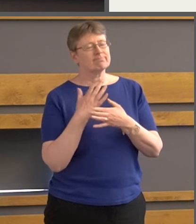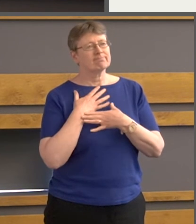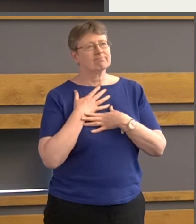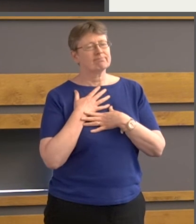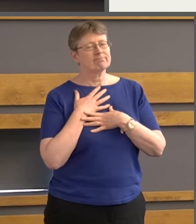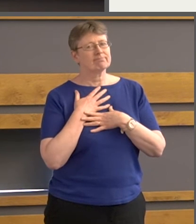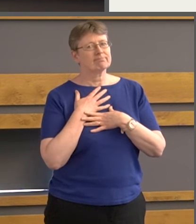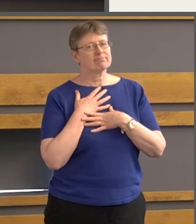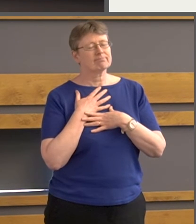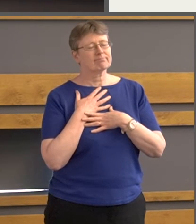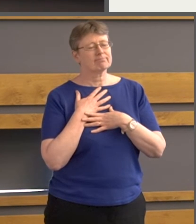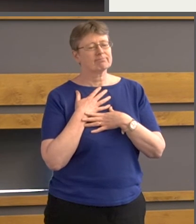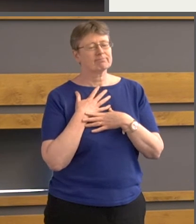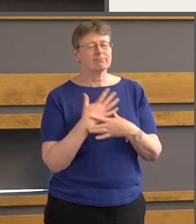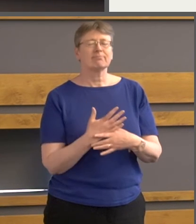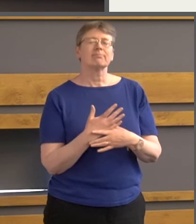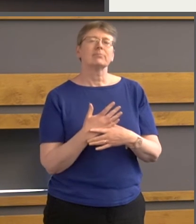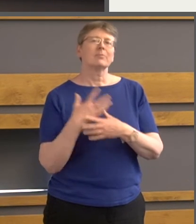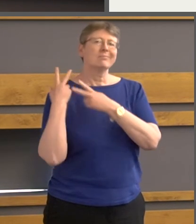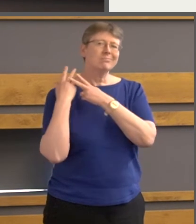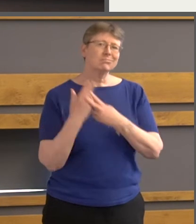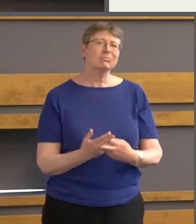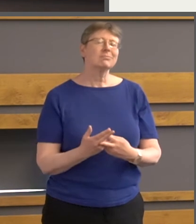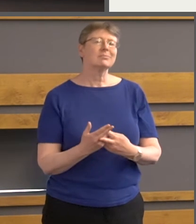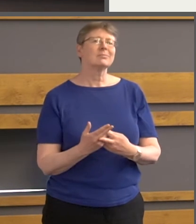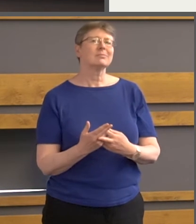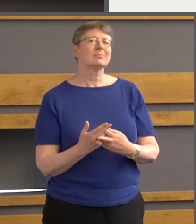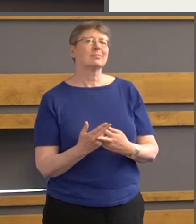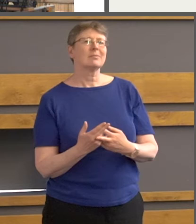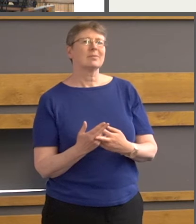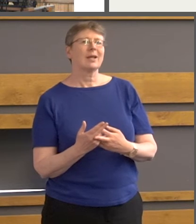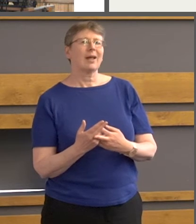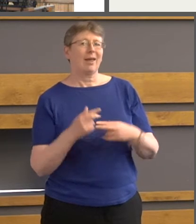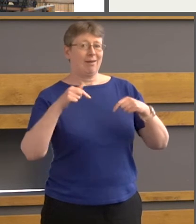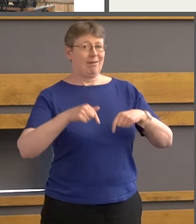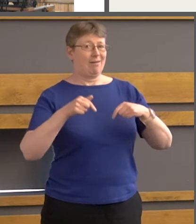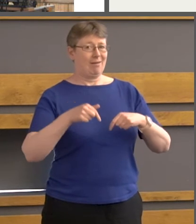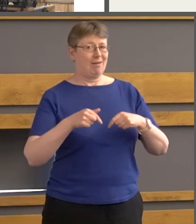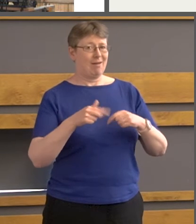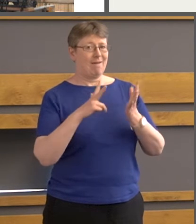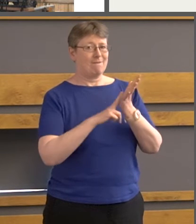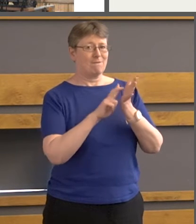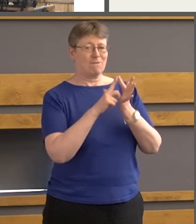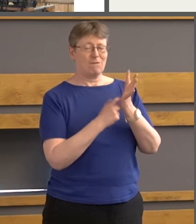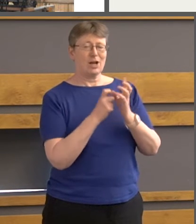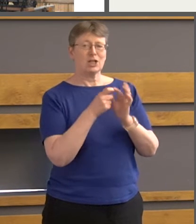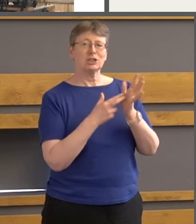the legacy and the history that is held in Verdant Works. So I keep coming back to Verdant Works.